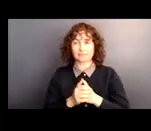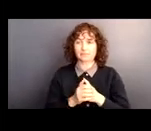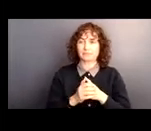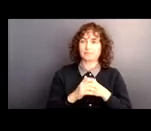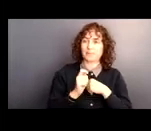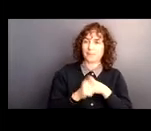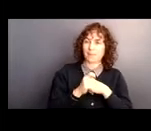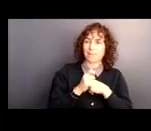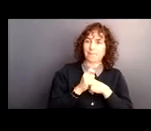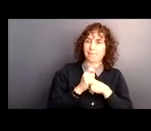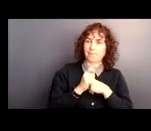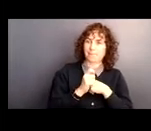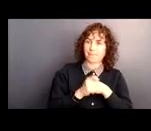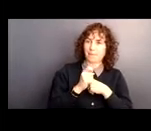(soft tone)